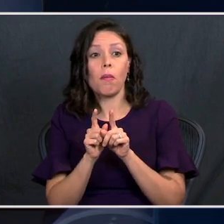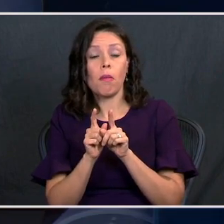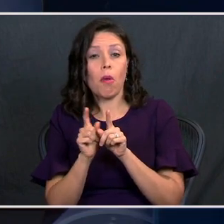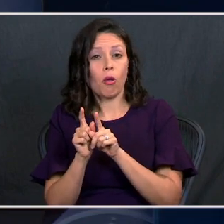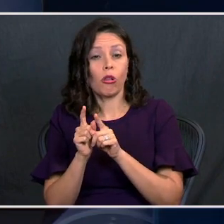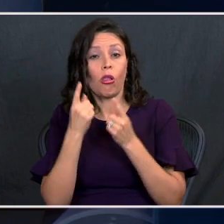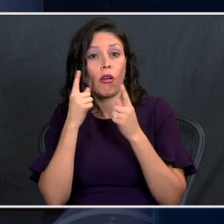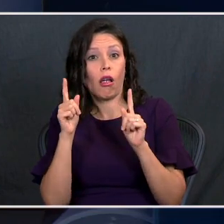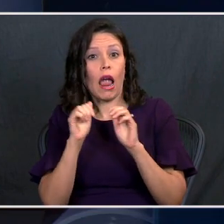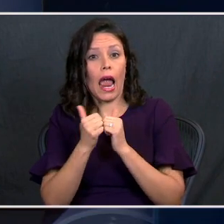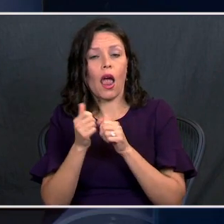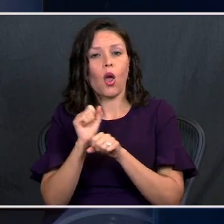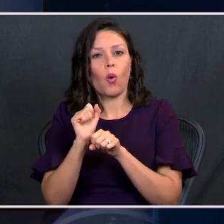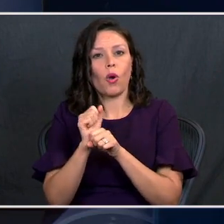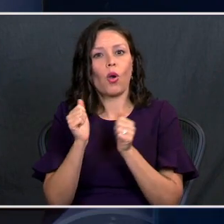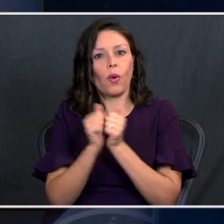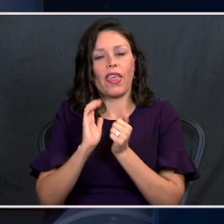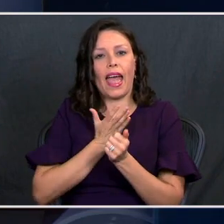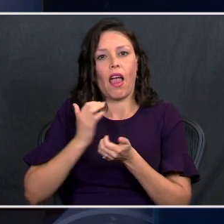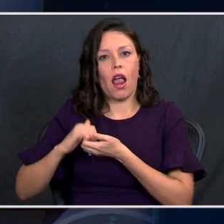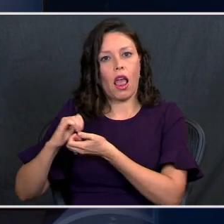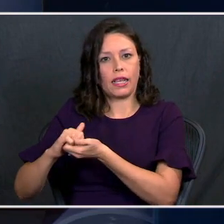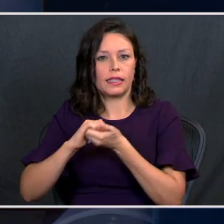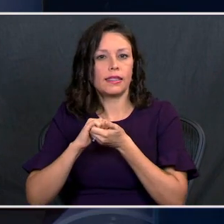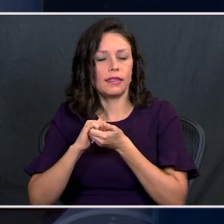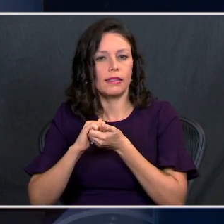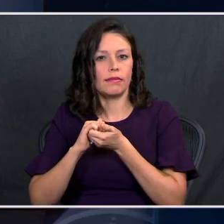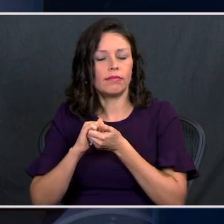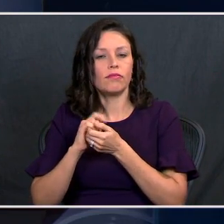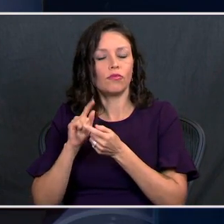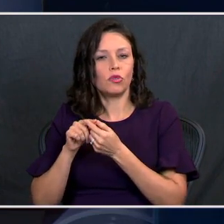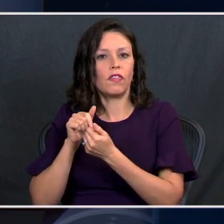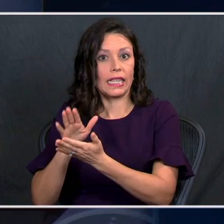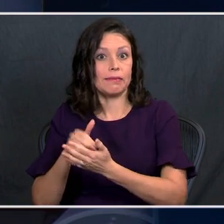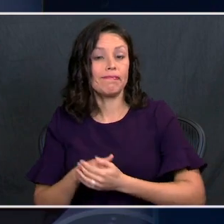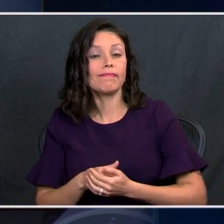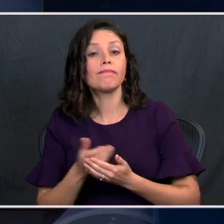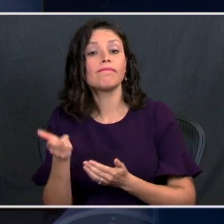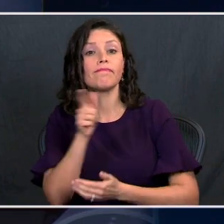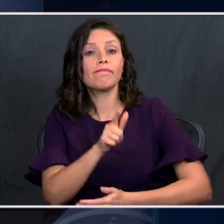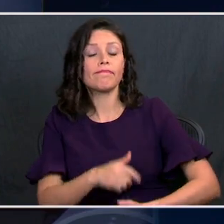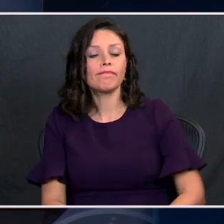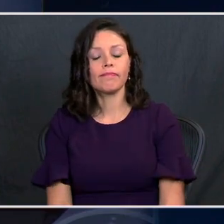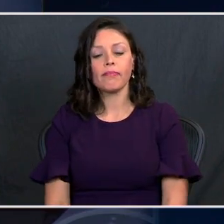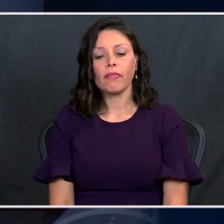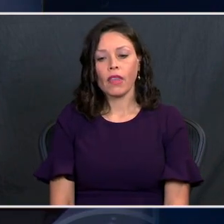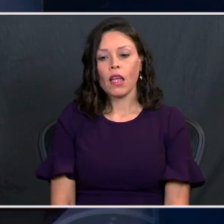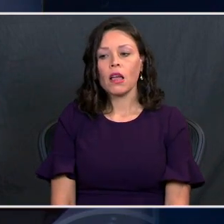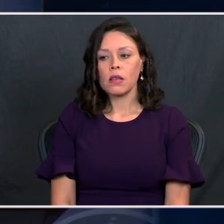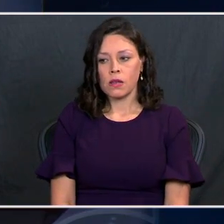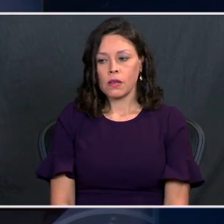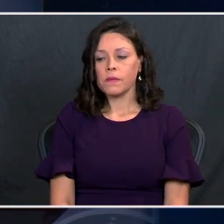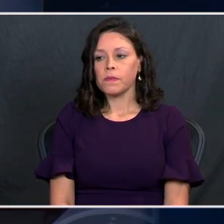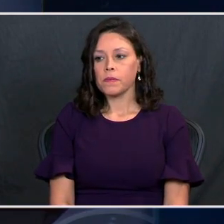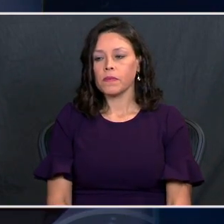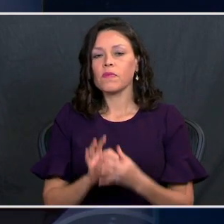is through working in concert with our allies and partners to do exactly that. Go ahead. The Press: I wanted to follow up a little bit on some of the China issues.